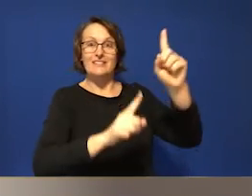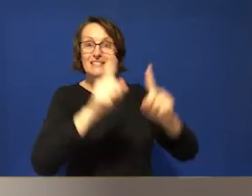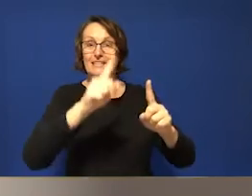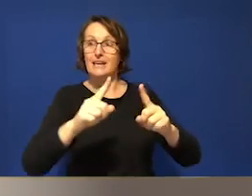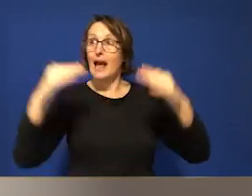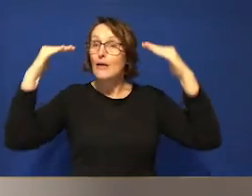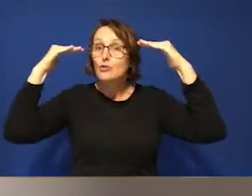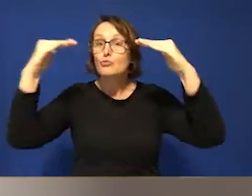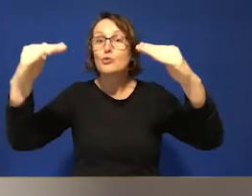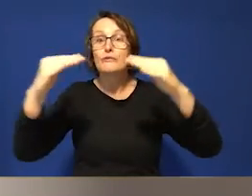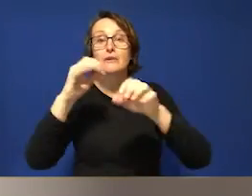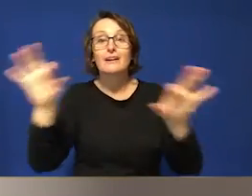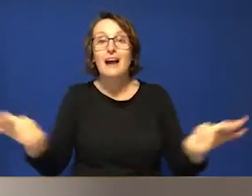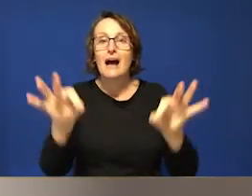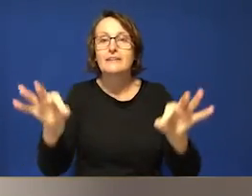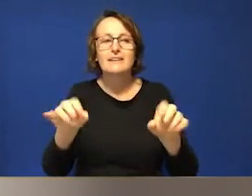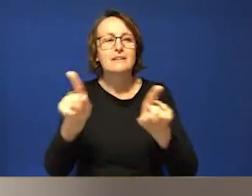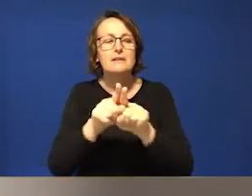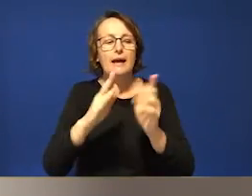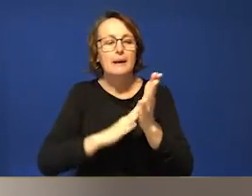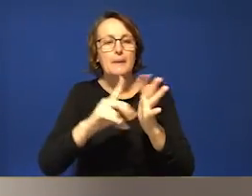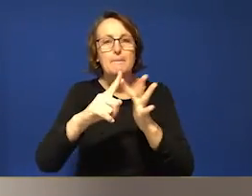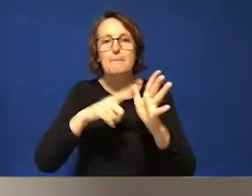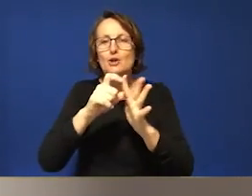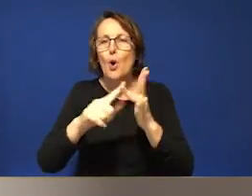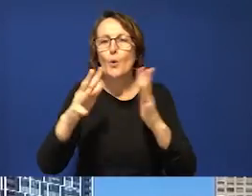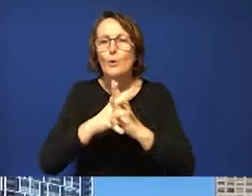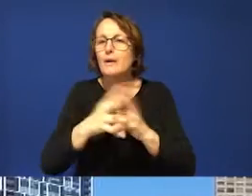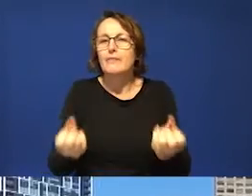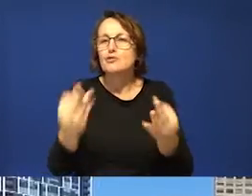and the roof garden being kind of meadow like, you know like you're not got trees on the roof,